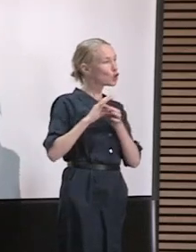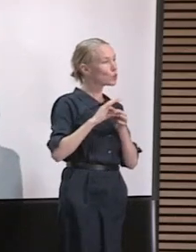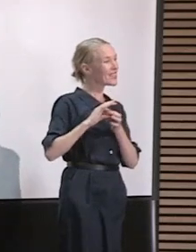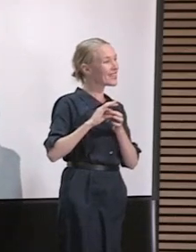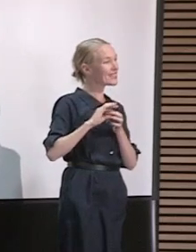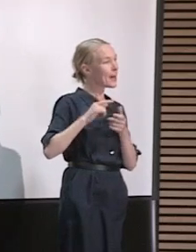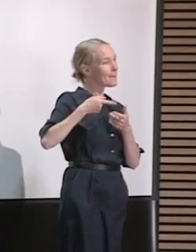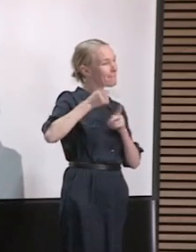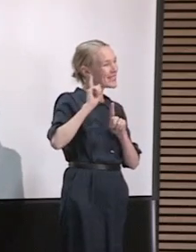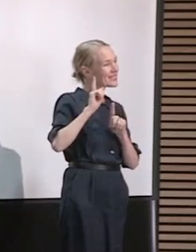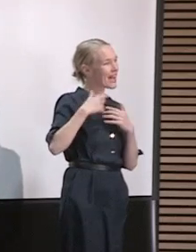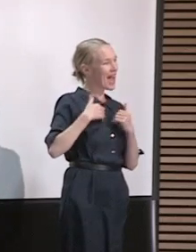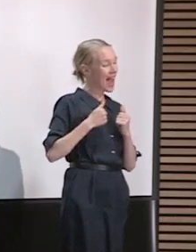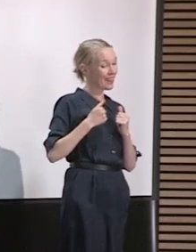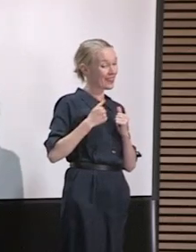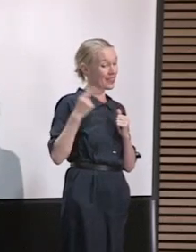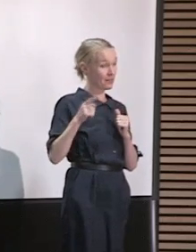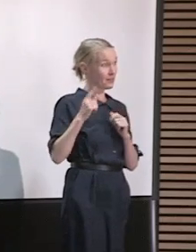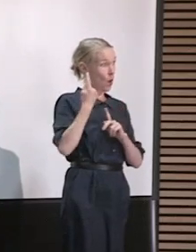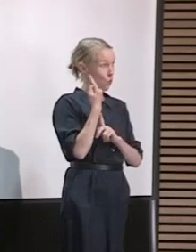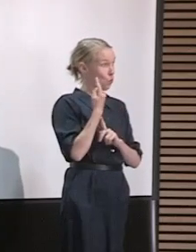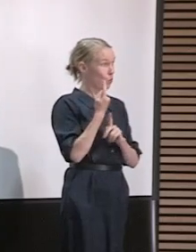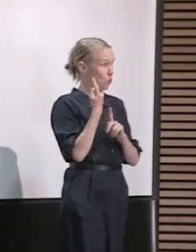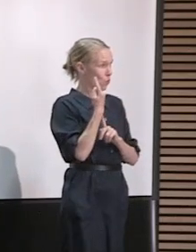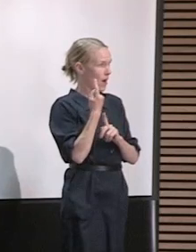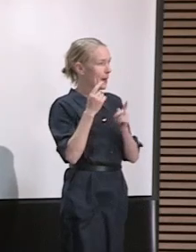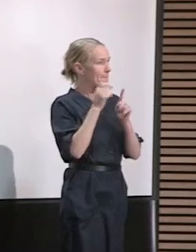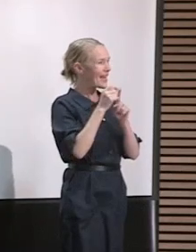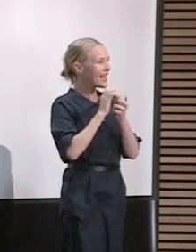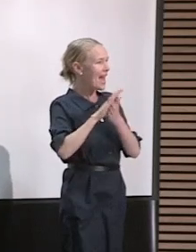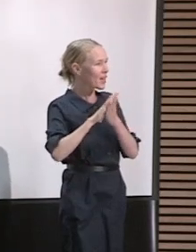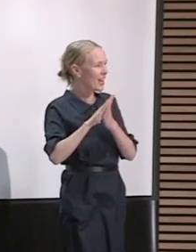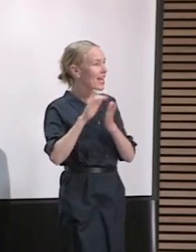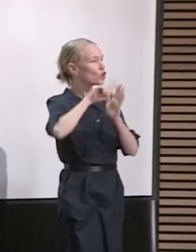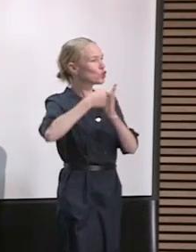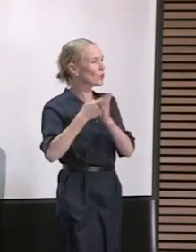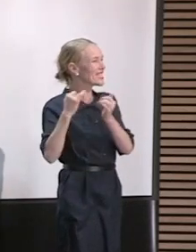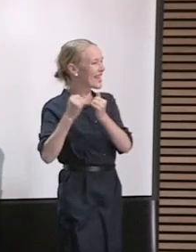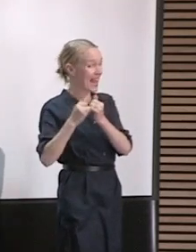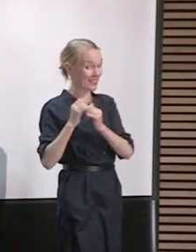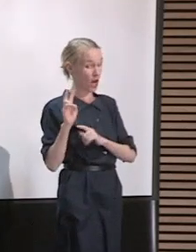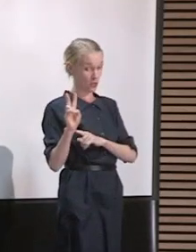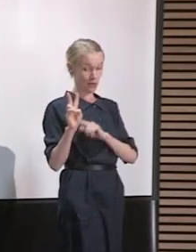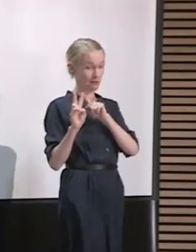government level, both of my